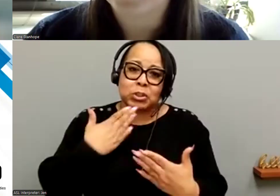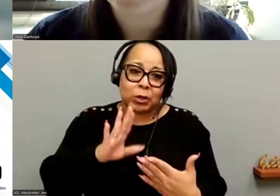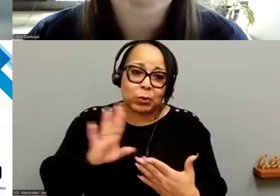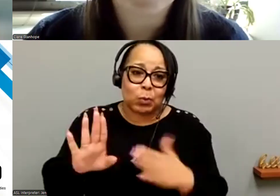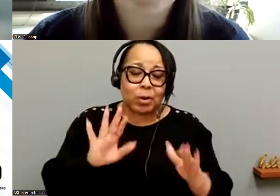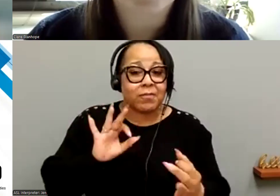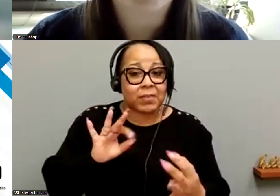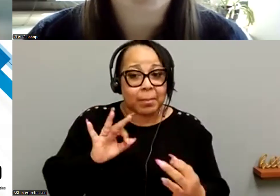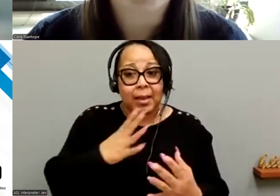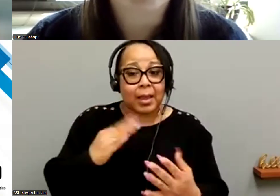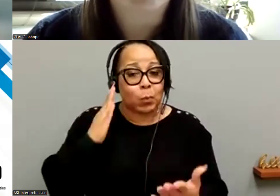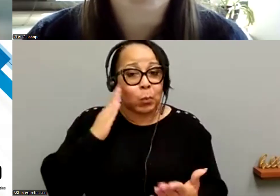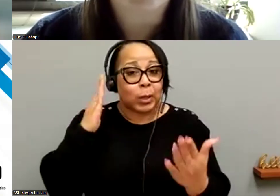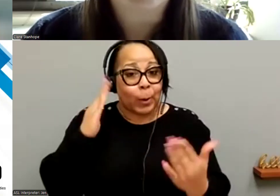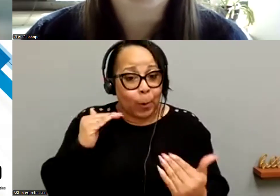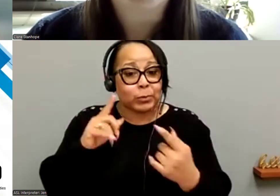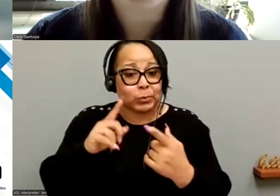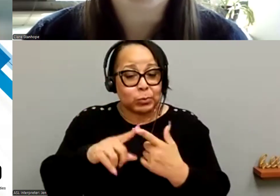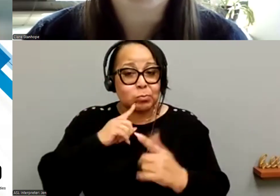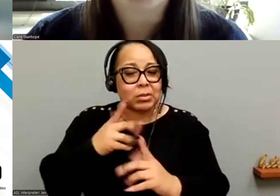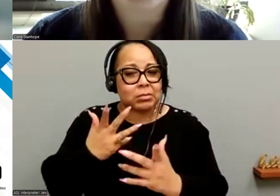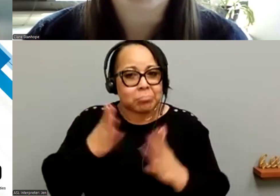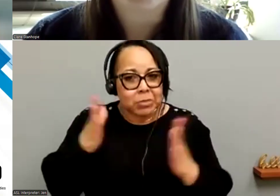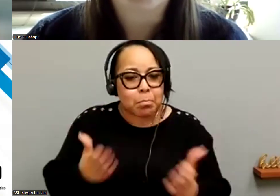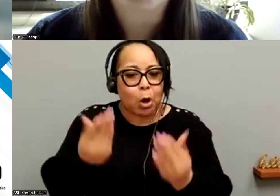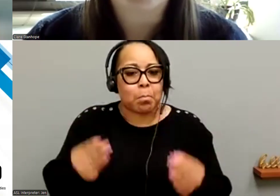13:39:26 and hope to spark more 13:39:28 conversations about these